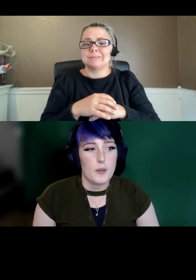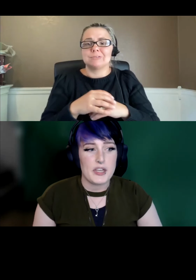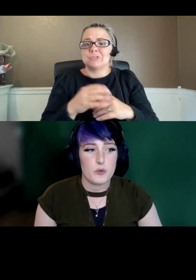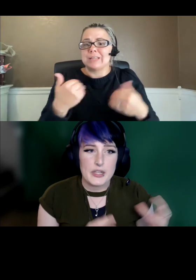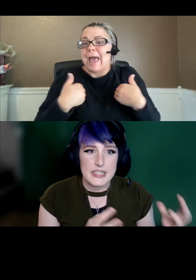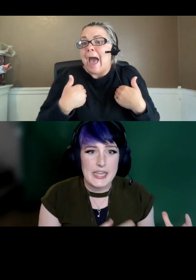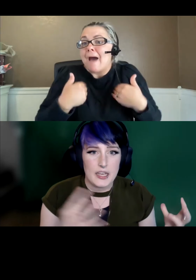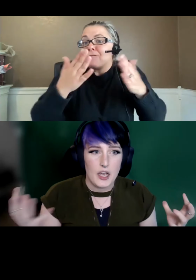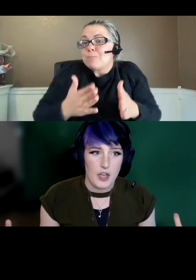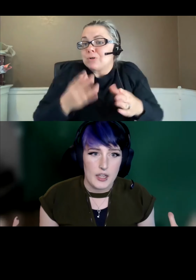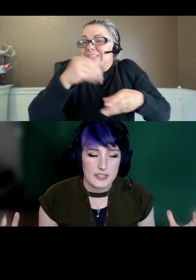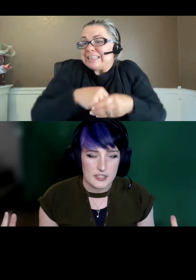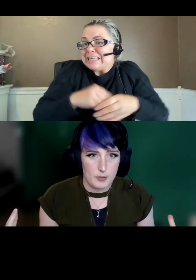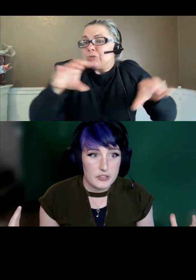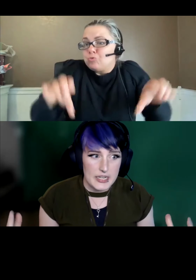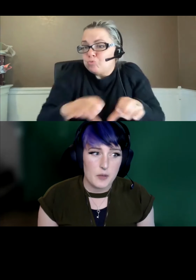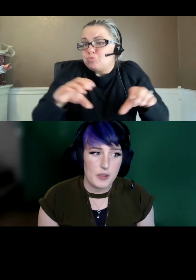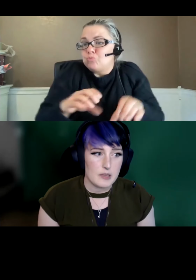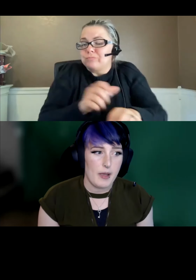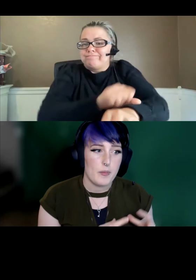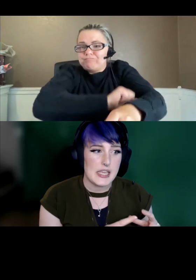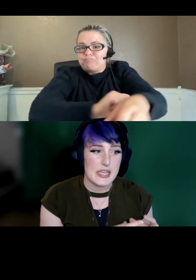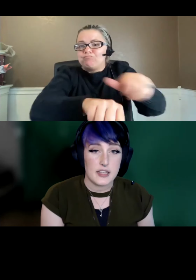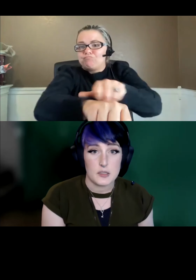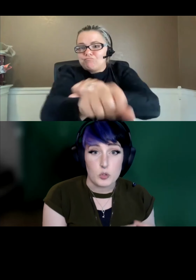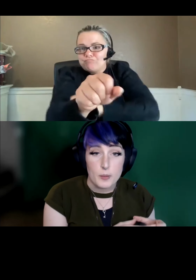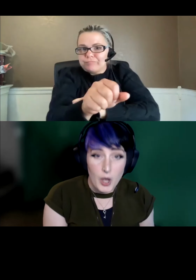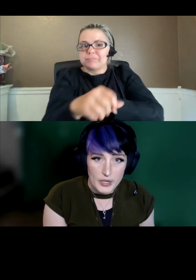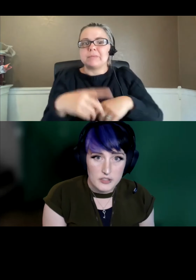Because when we take accessibility and we think about making accessible components,